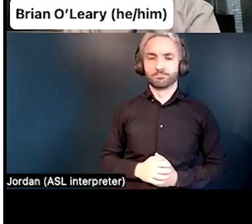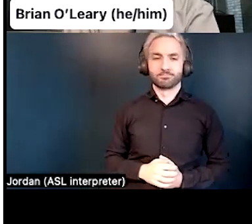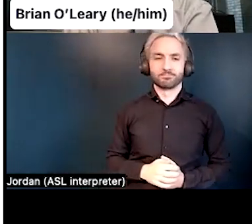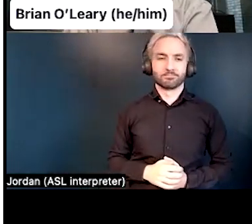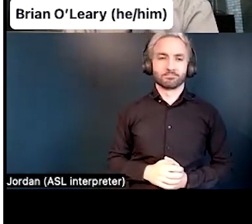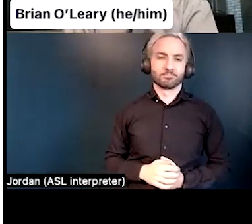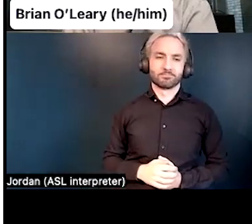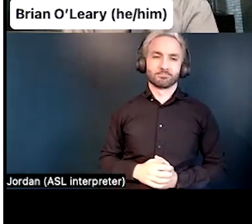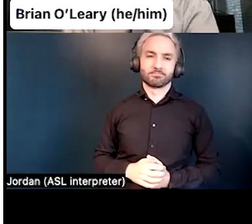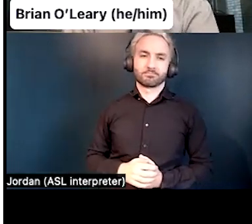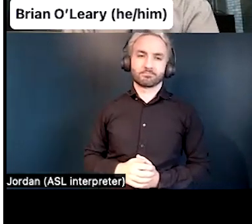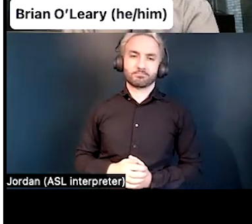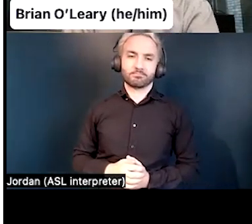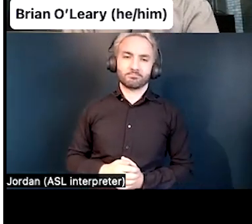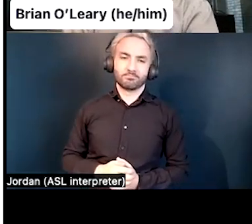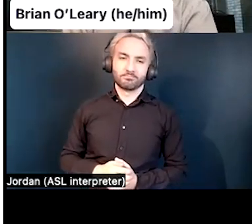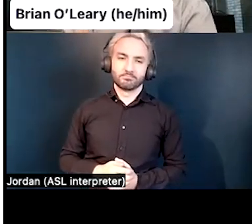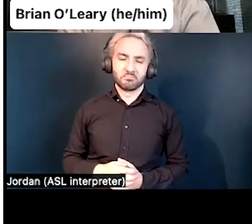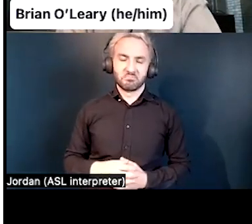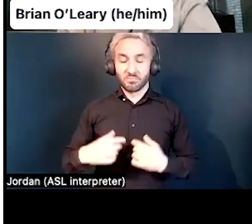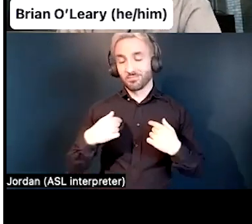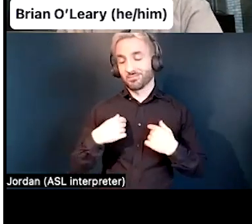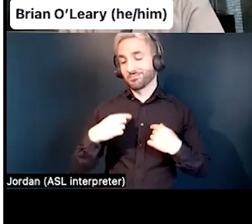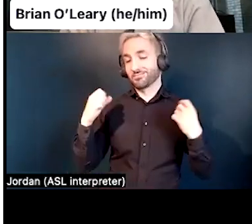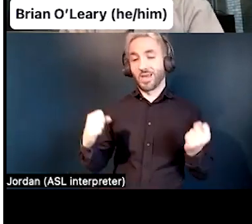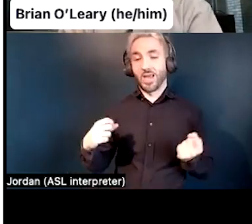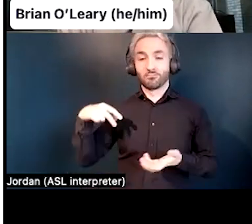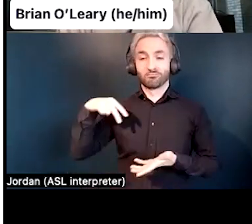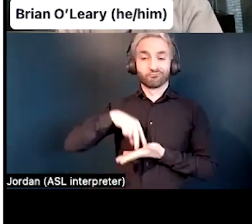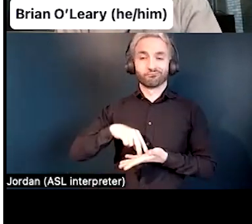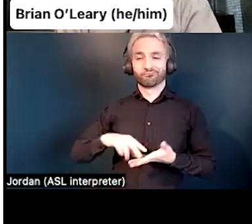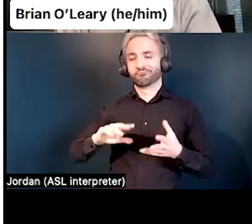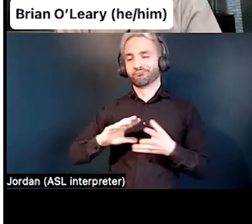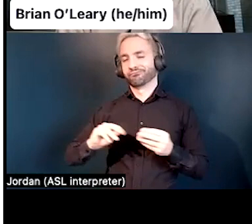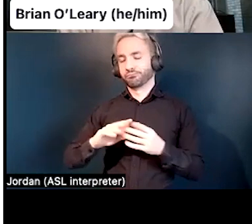I could probably tell a great length of story of all the failures we've had on my watch,